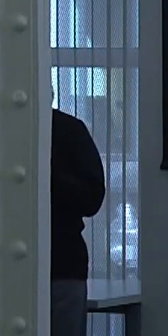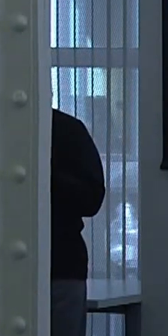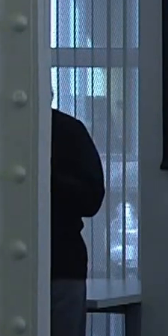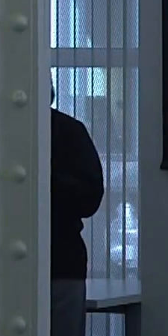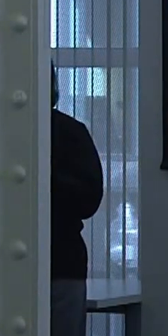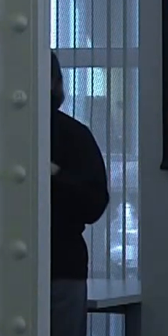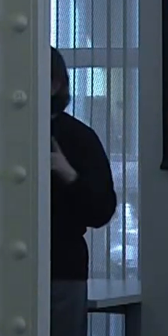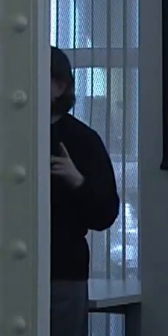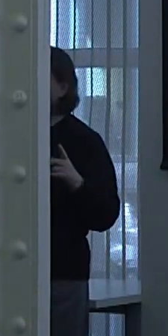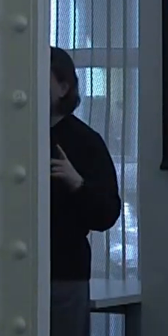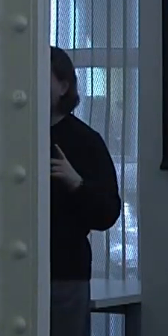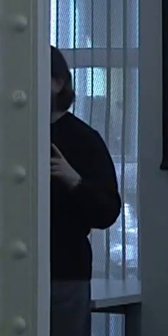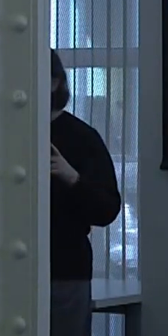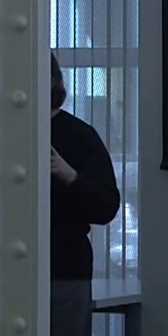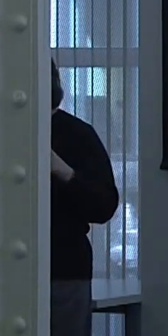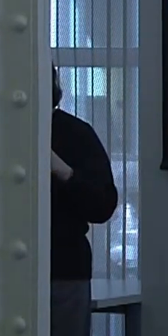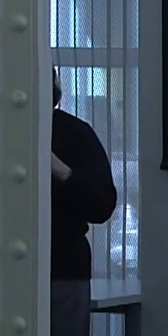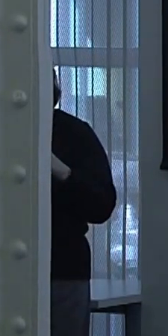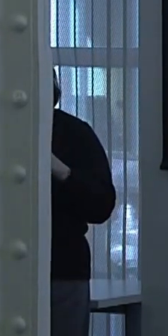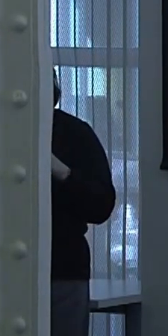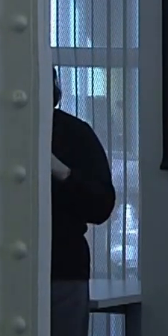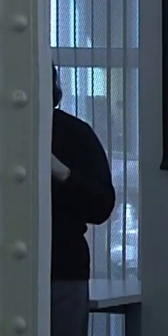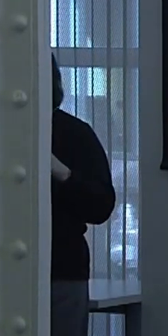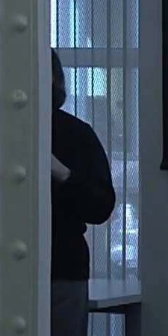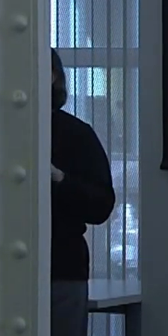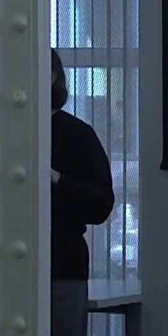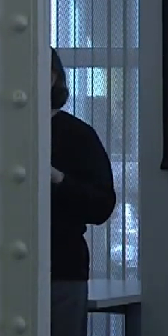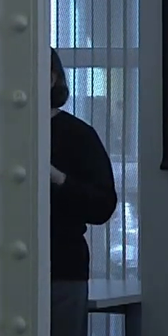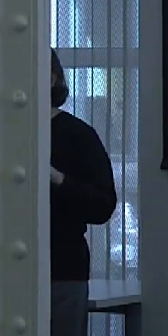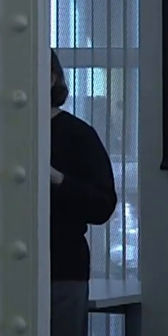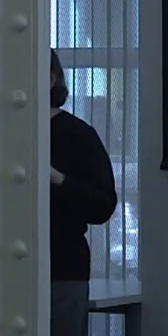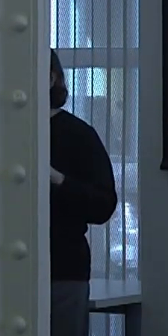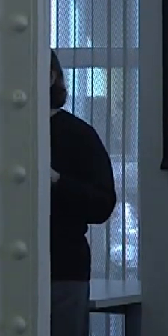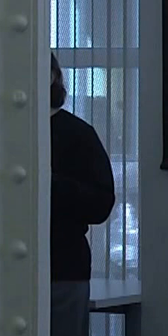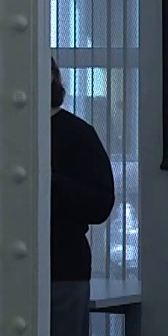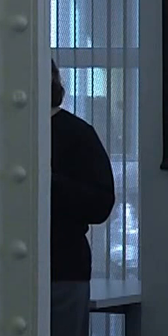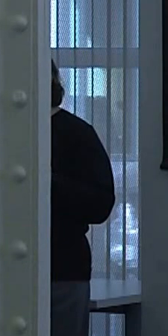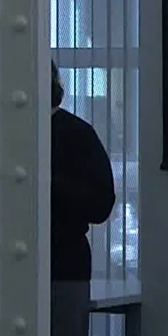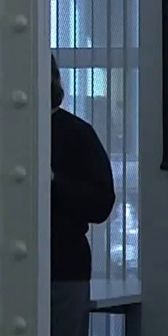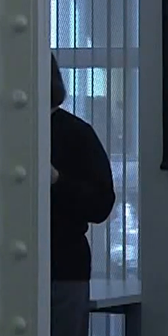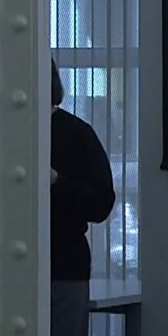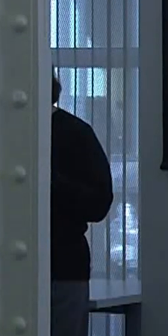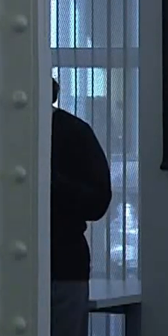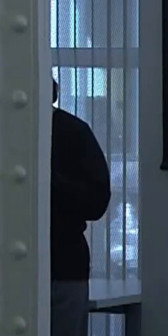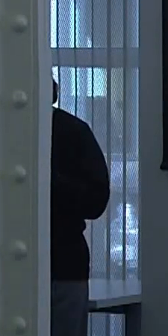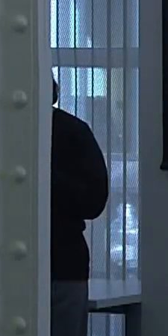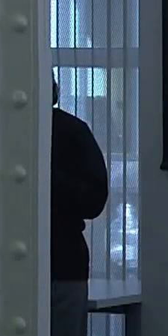of five and 17 participate and I think I'm always talking about intersectionality